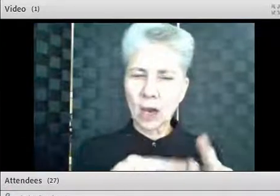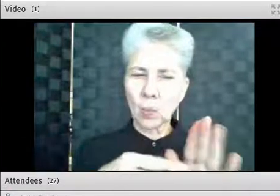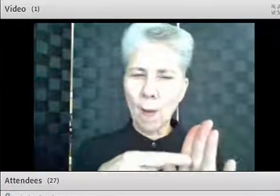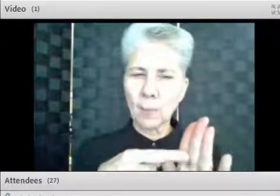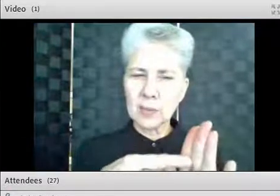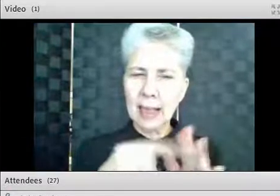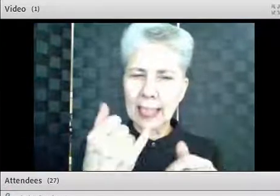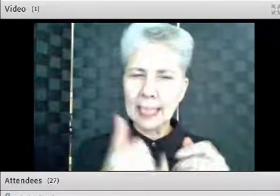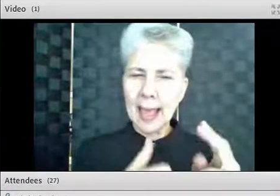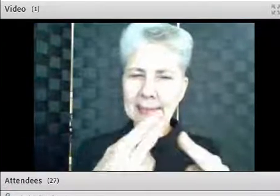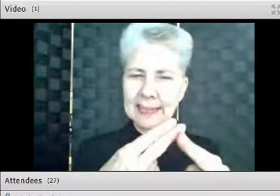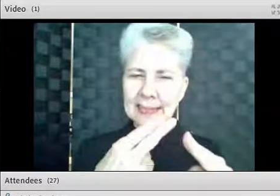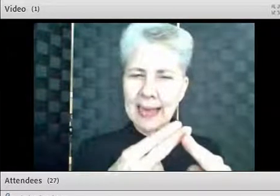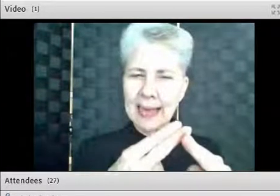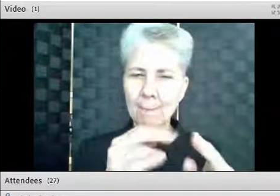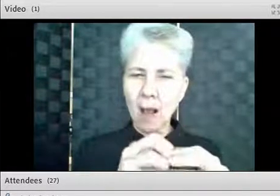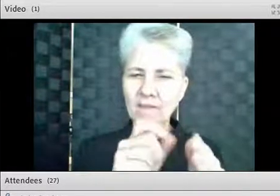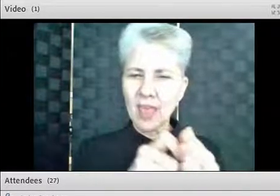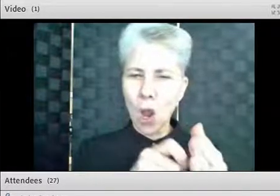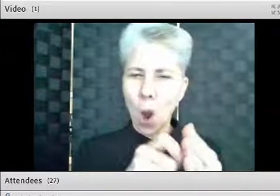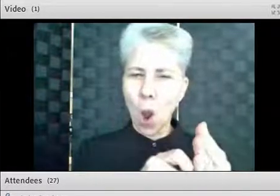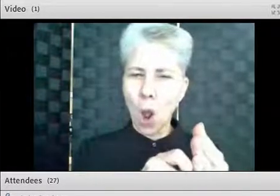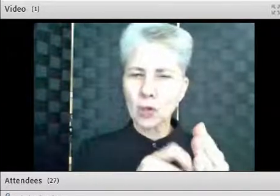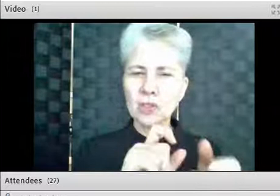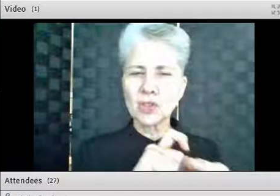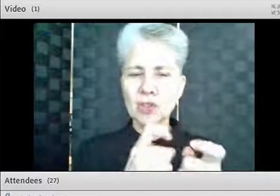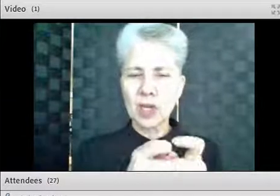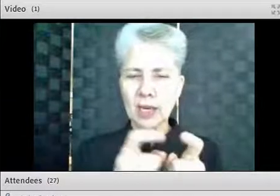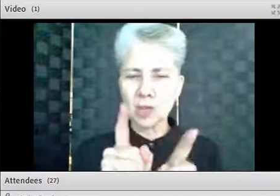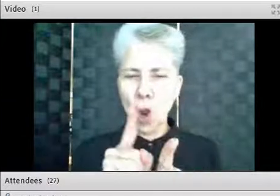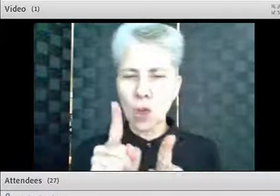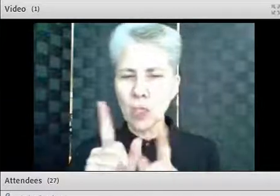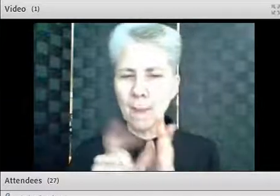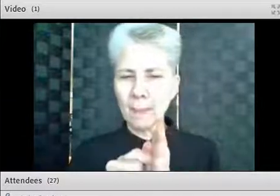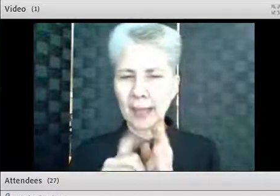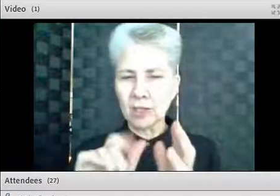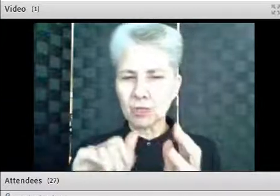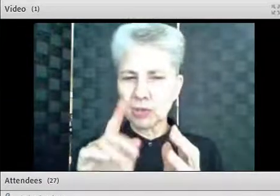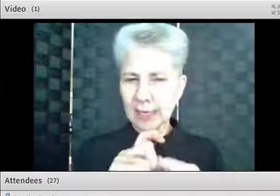of these authors would change as well as the publication date. Yeah.